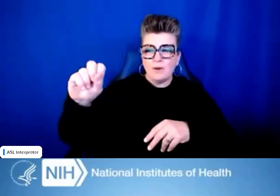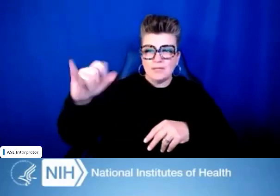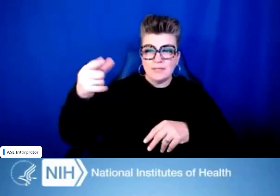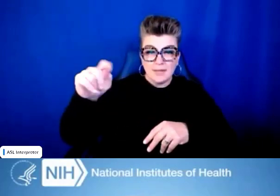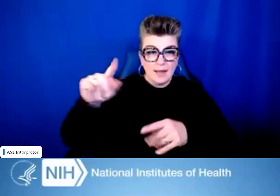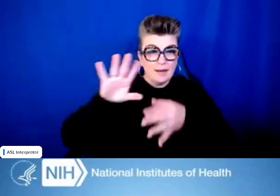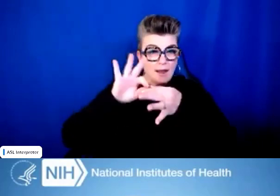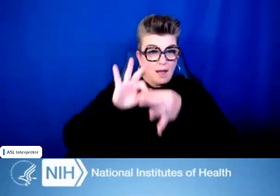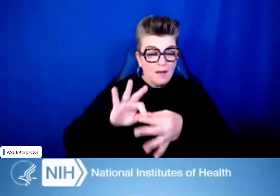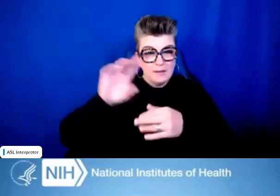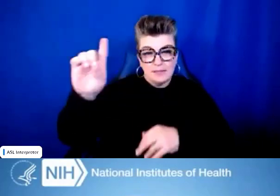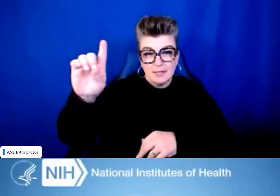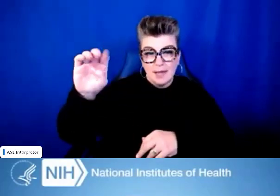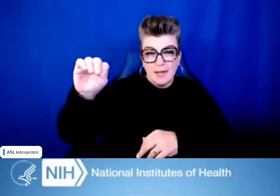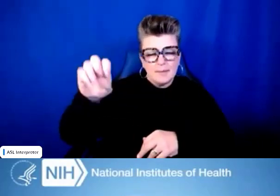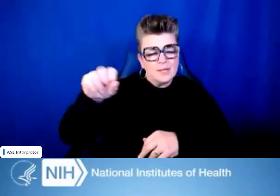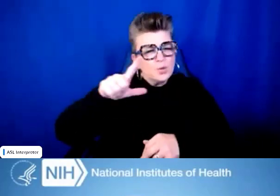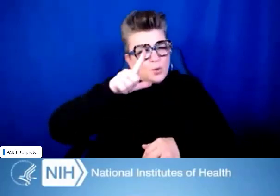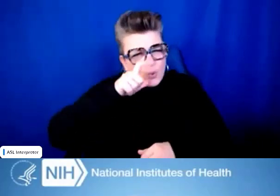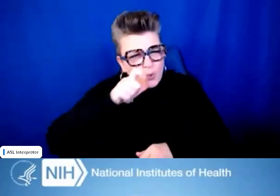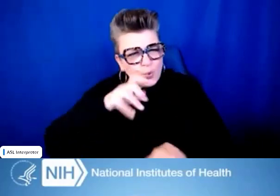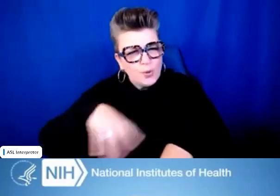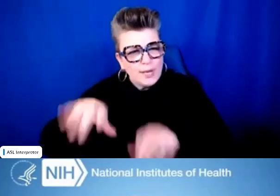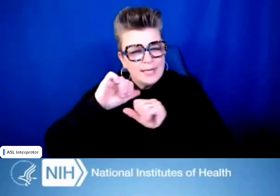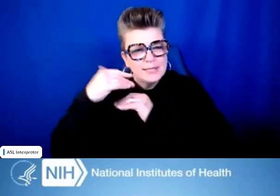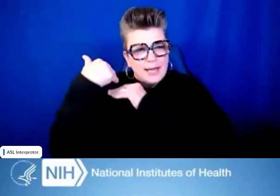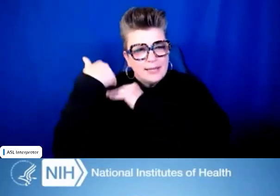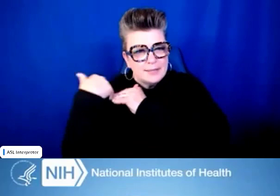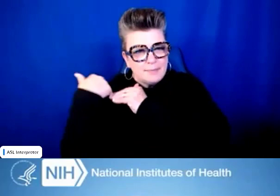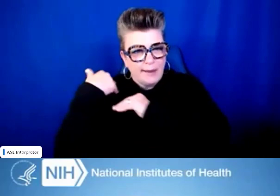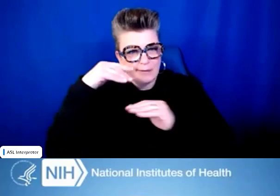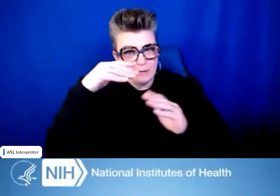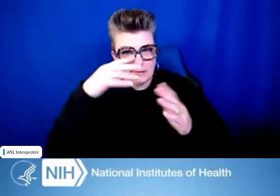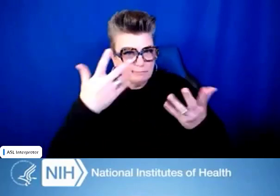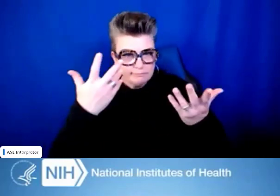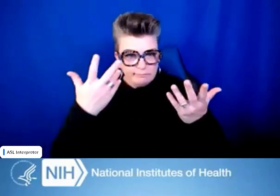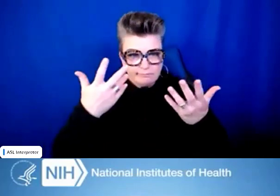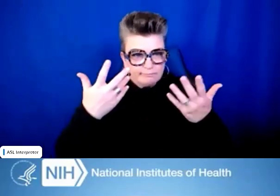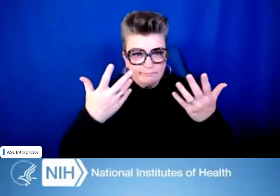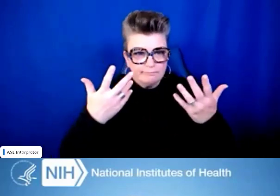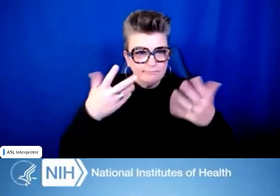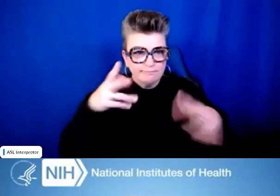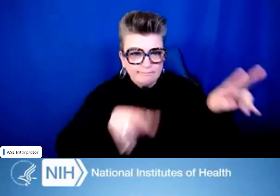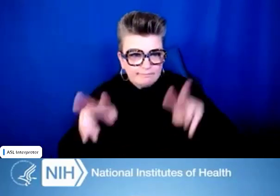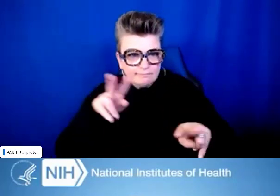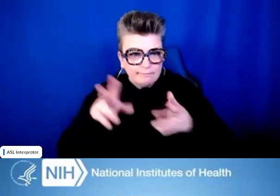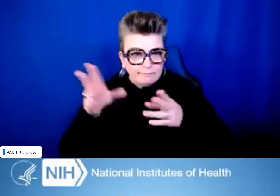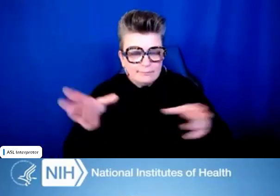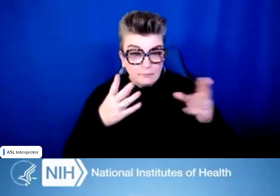to actually oversee this plan? Is it sort of internal folks on the research team?